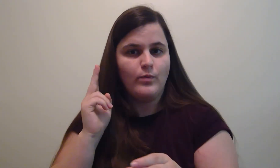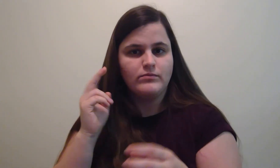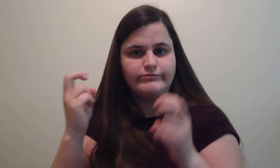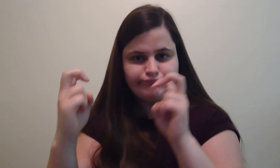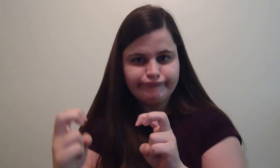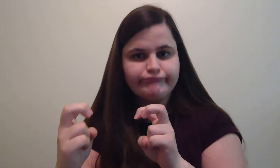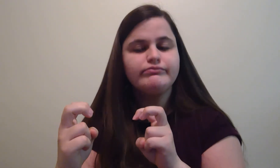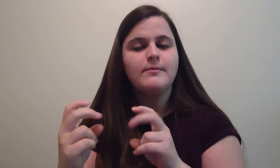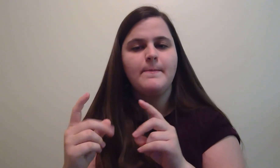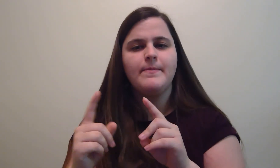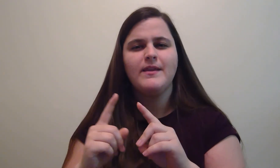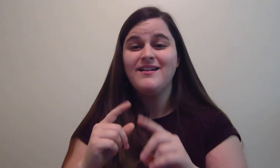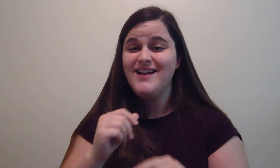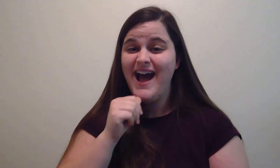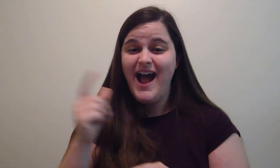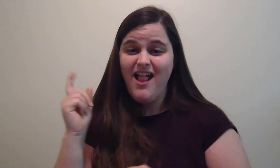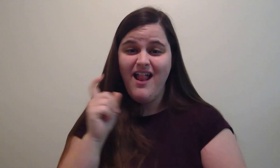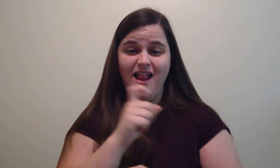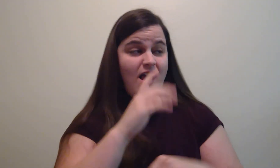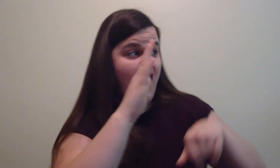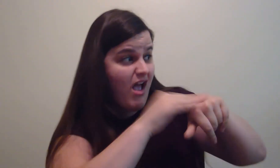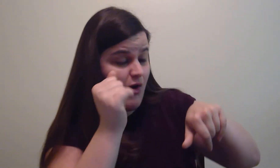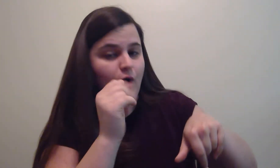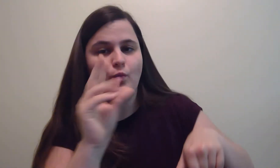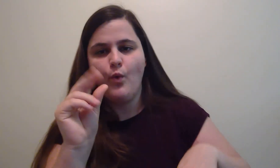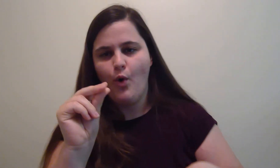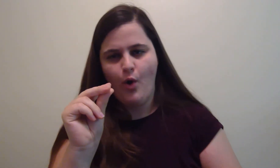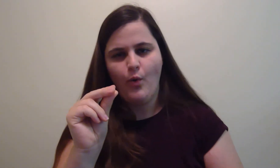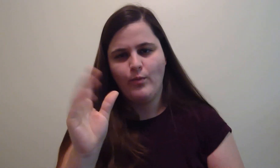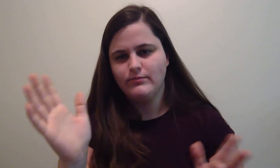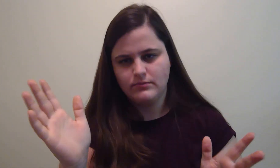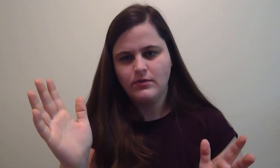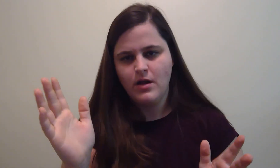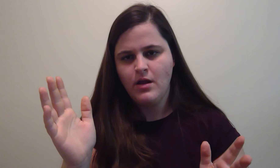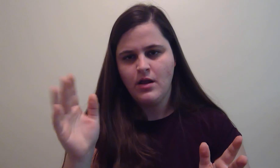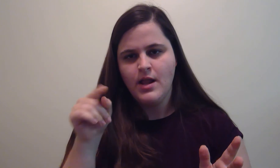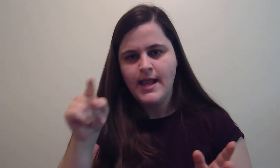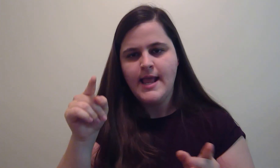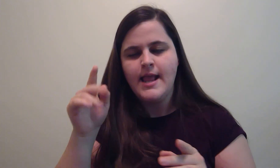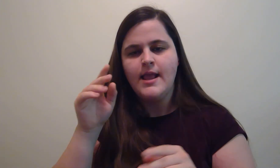He didn't call to me as I was walking by, oh no, that would have bordered on friendliness.